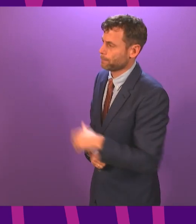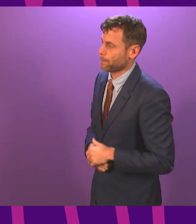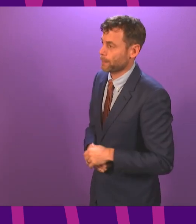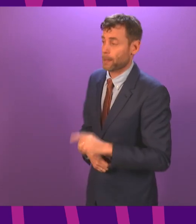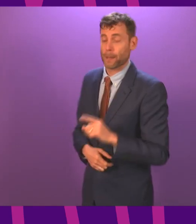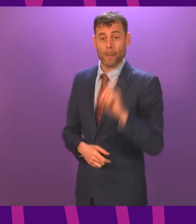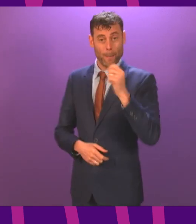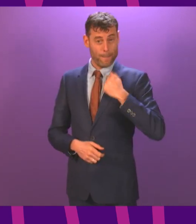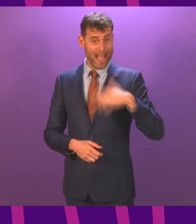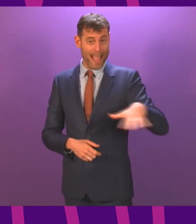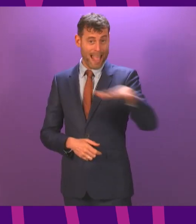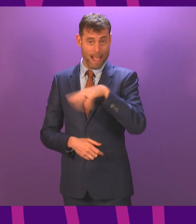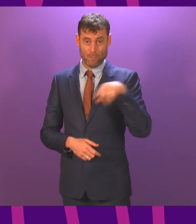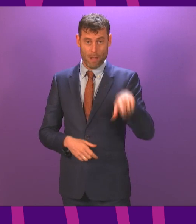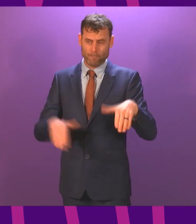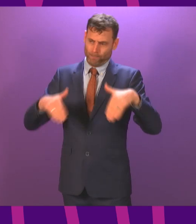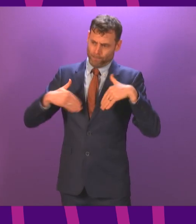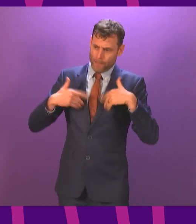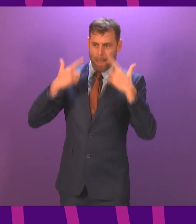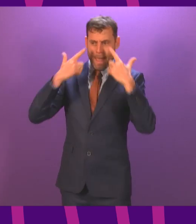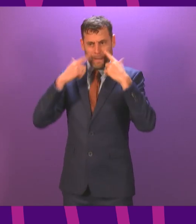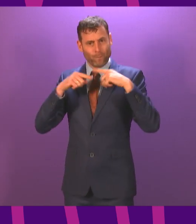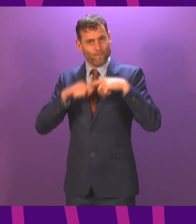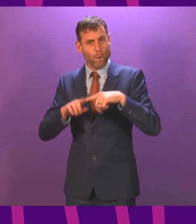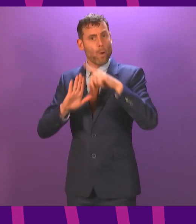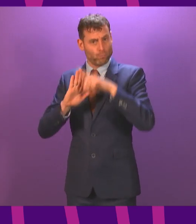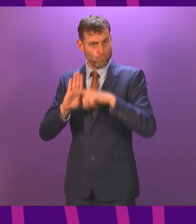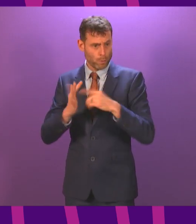the guidance to keep the spread of the virus under control—I see that in the communities